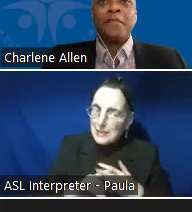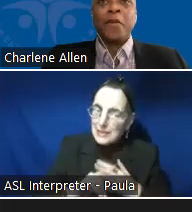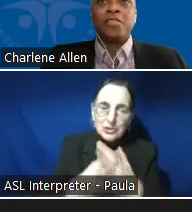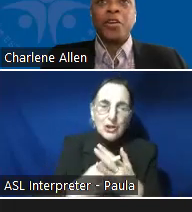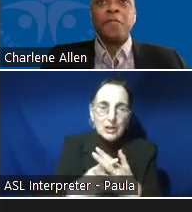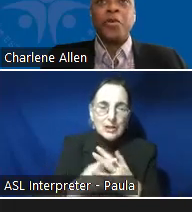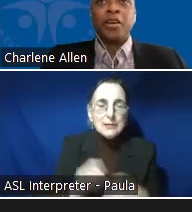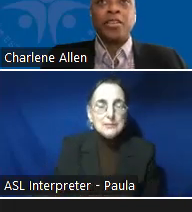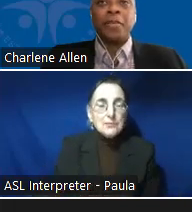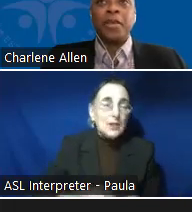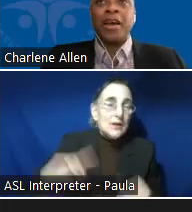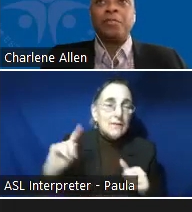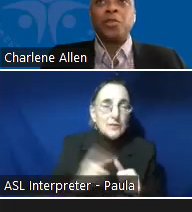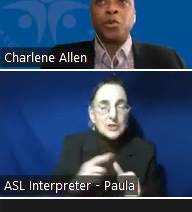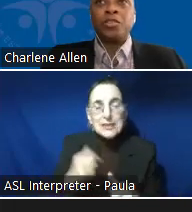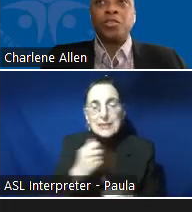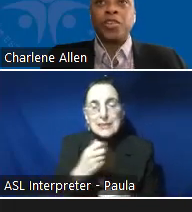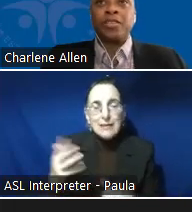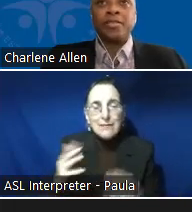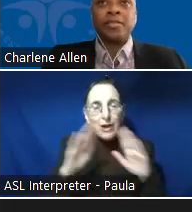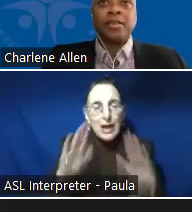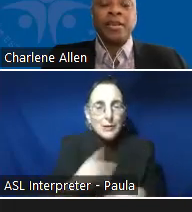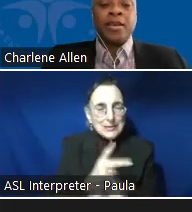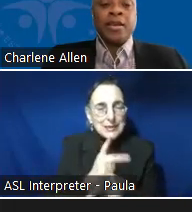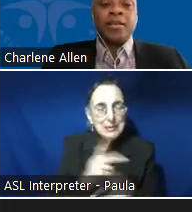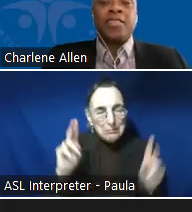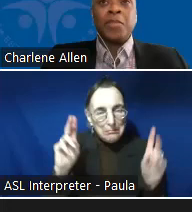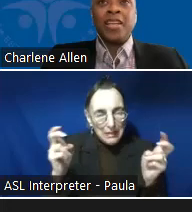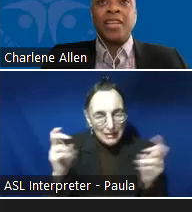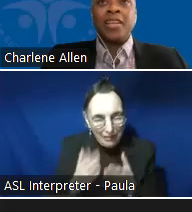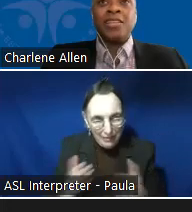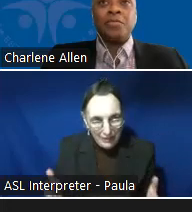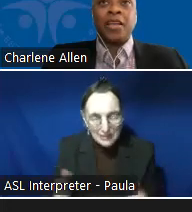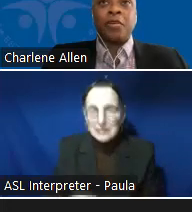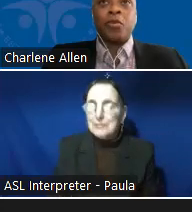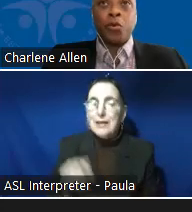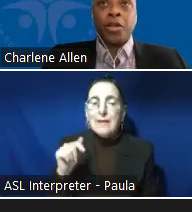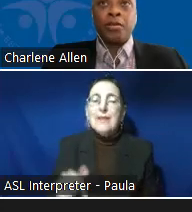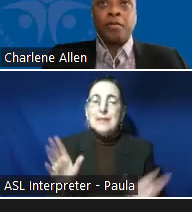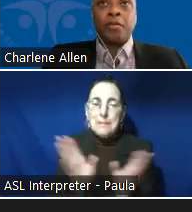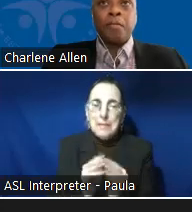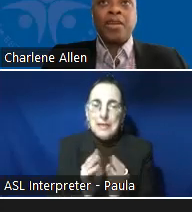First, there are a few housekeeping items we want to address. This meeting is being recorded. By